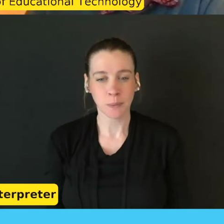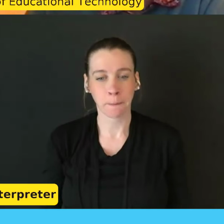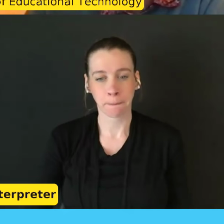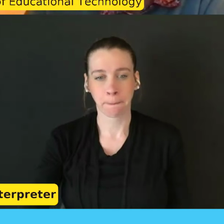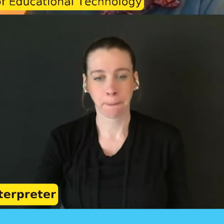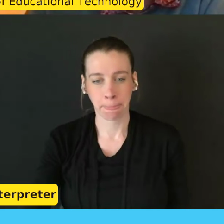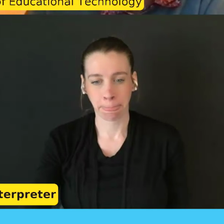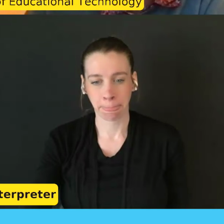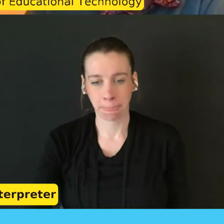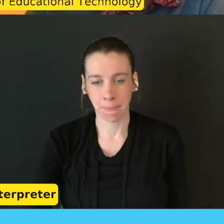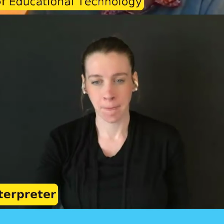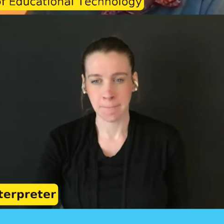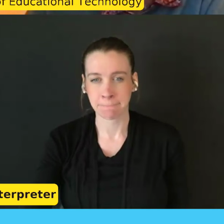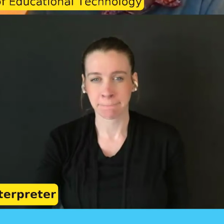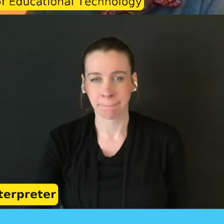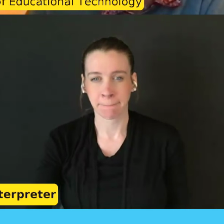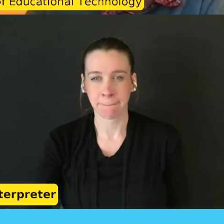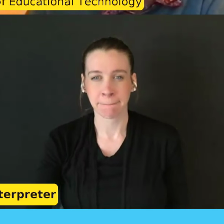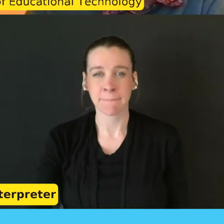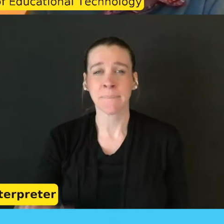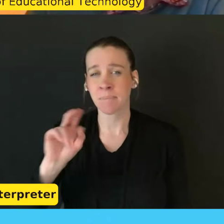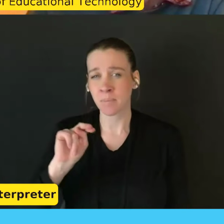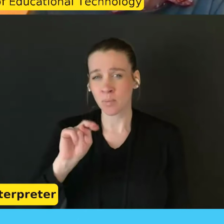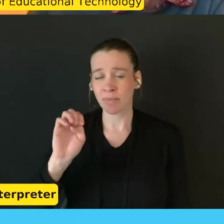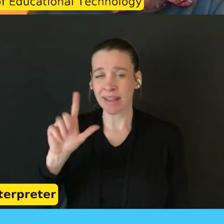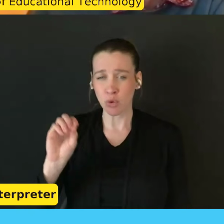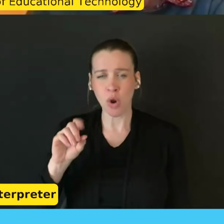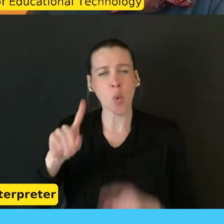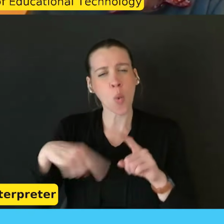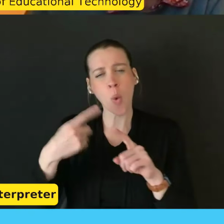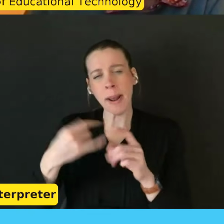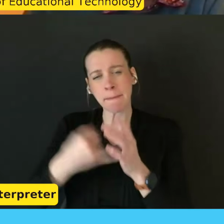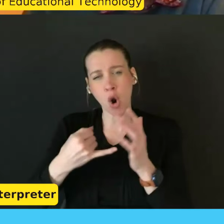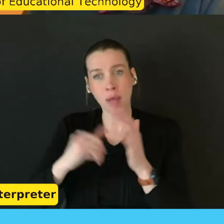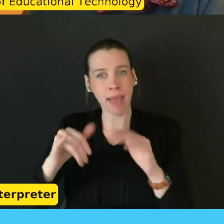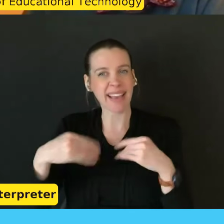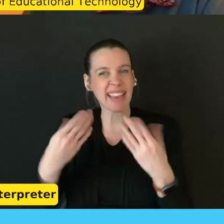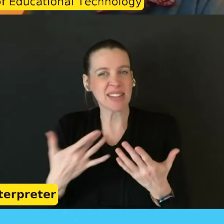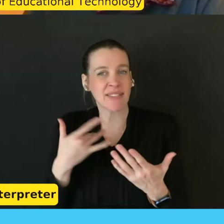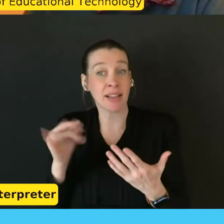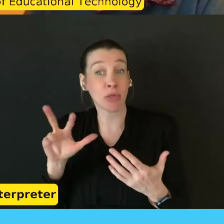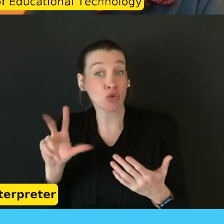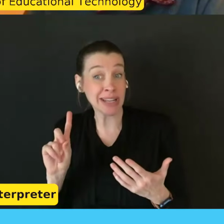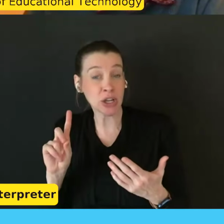that I suggested to Mr. Lopez. This is something that I said too, this is part of our community. So yes, we do that in the process of creating the mural. Good question, thank you.